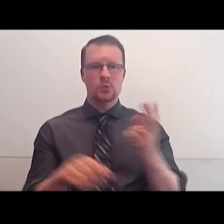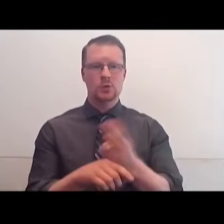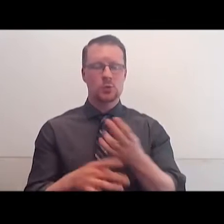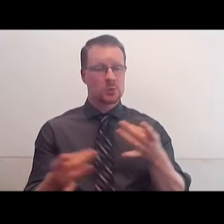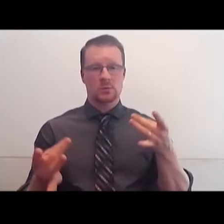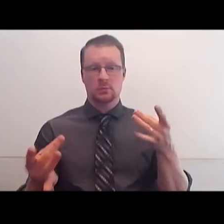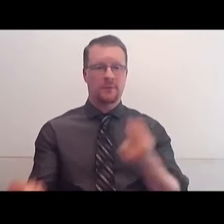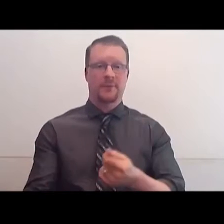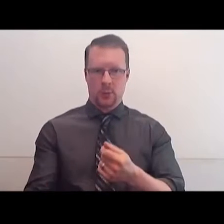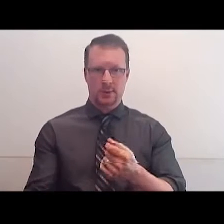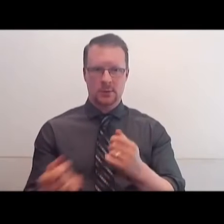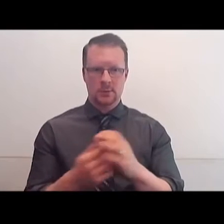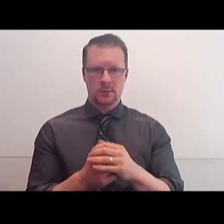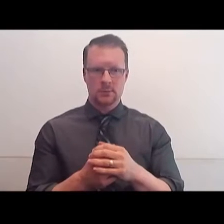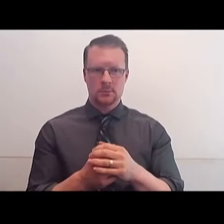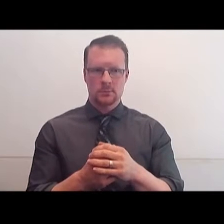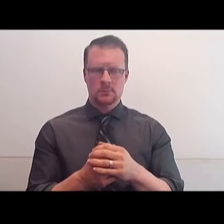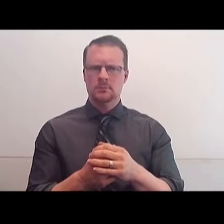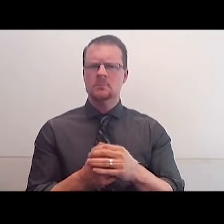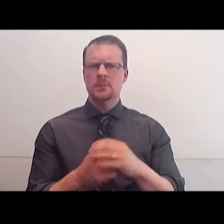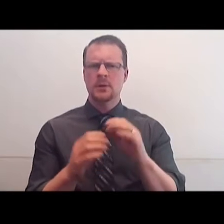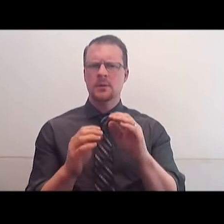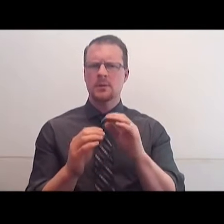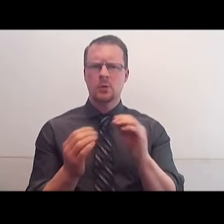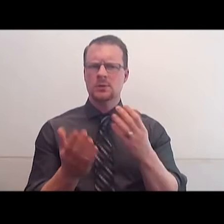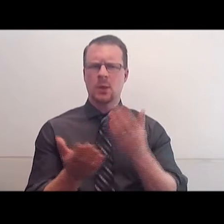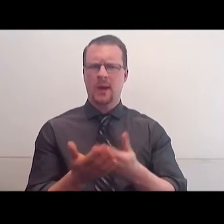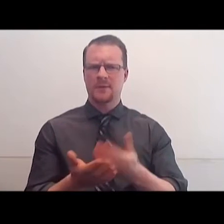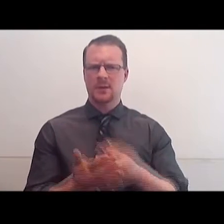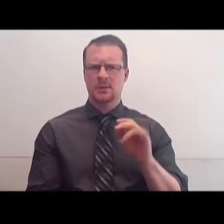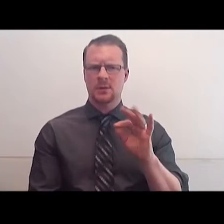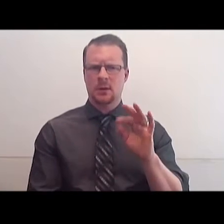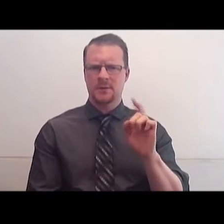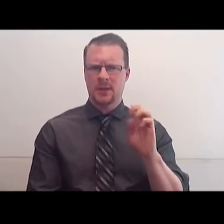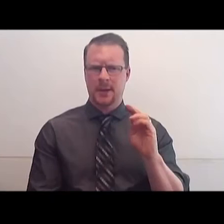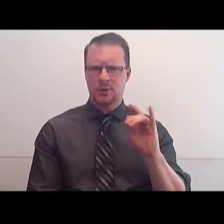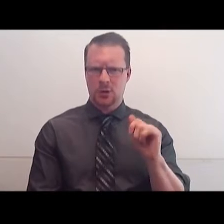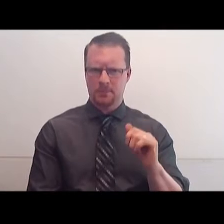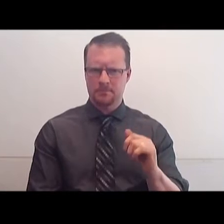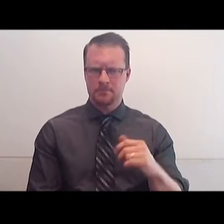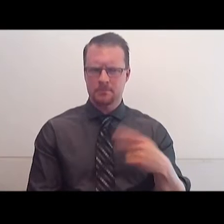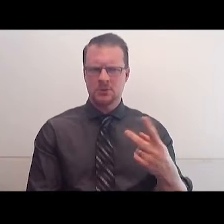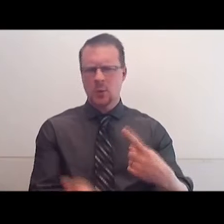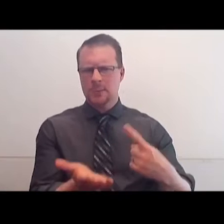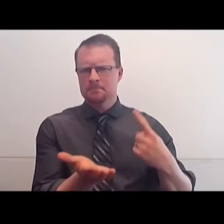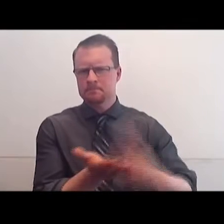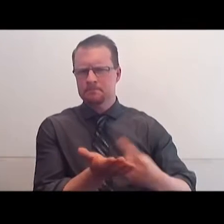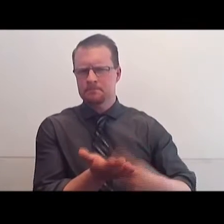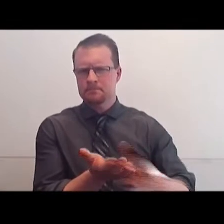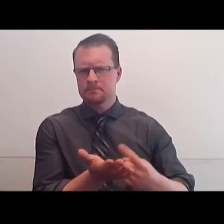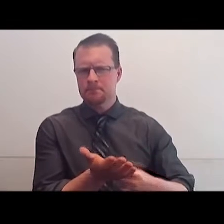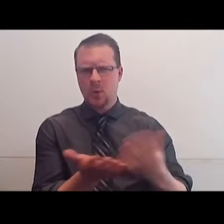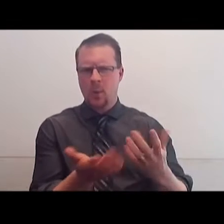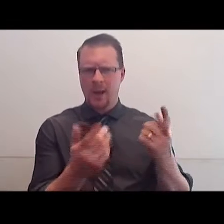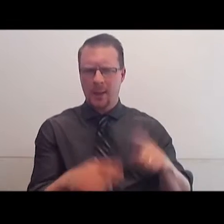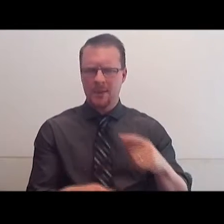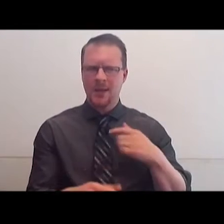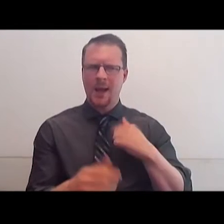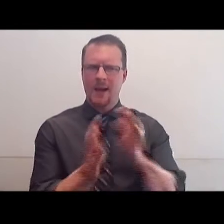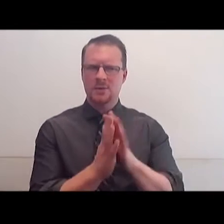And it seems that their language use was fluent was coherent They were lucid. There was no evidence of dementia.